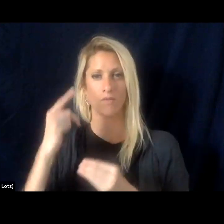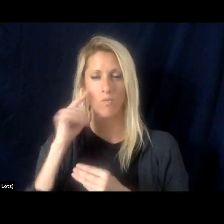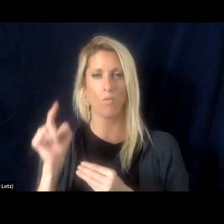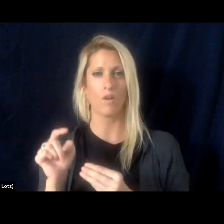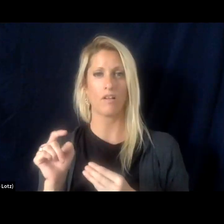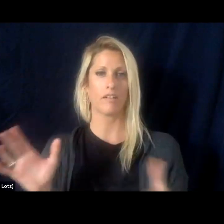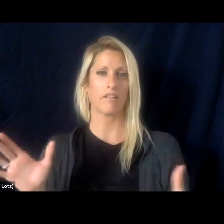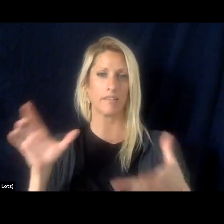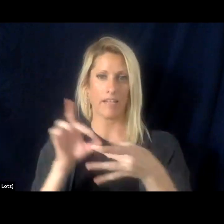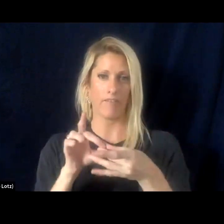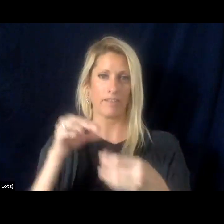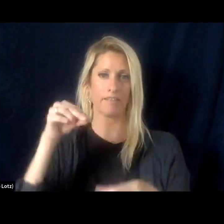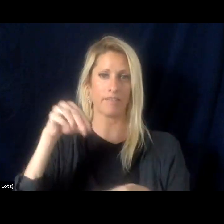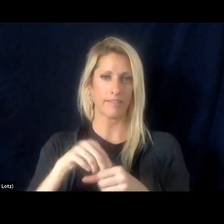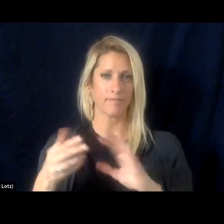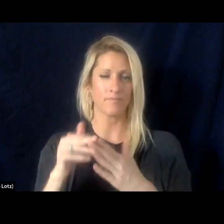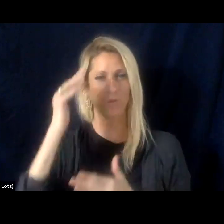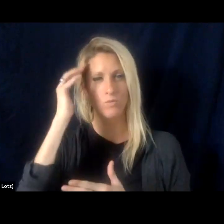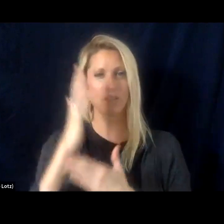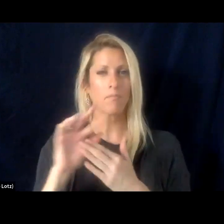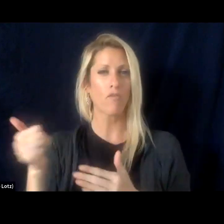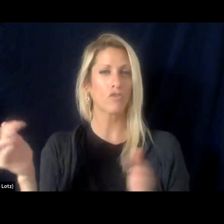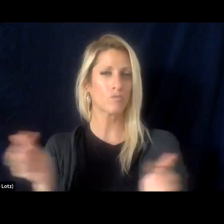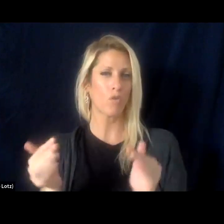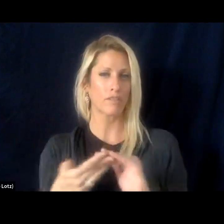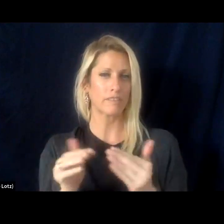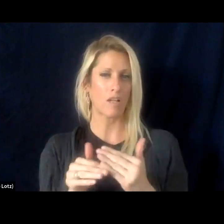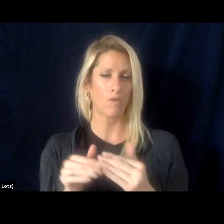in town. I know a lot of other small towns like us are in the exact same position, and